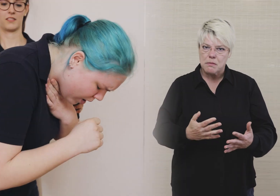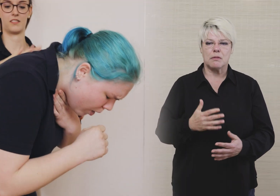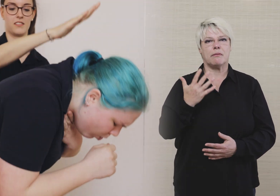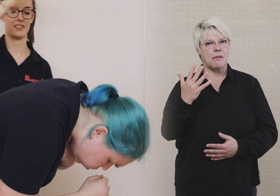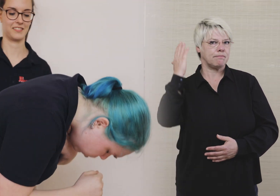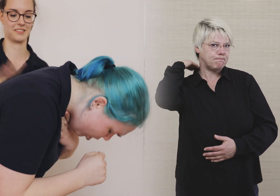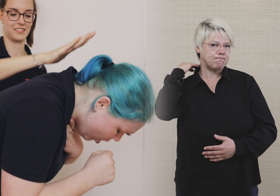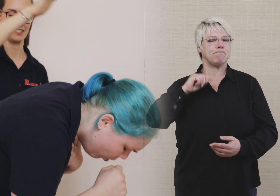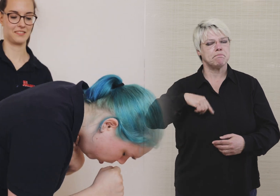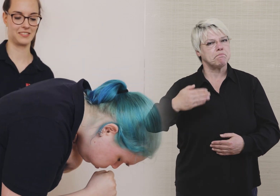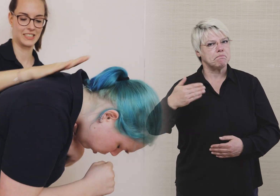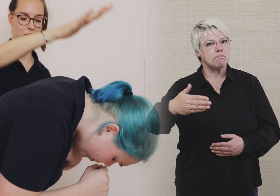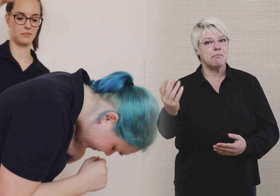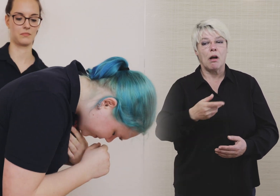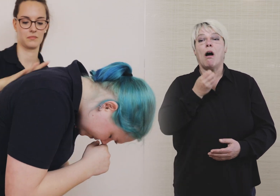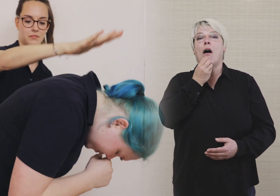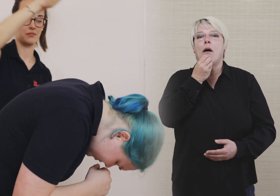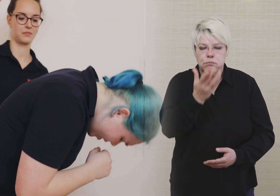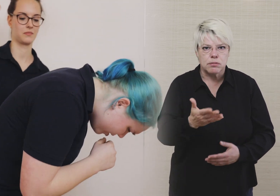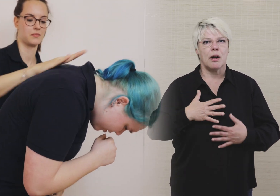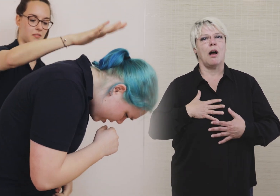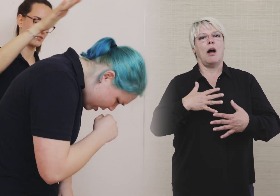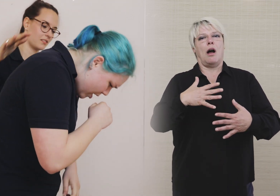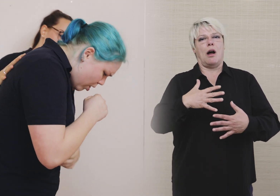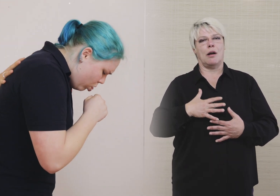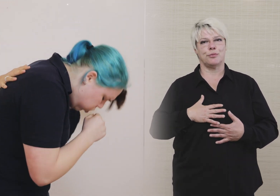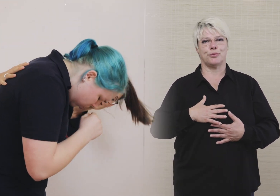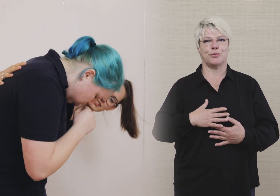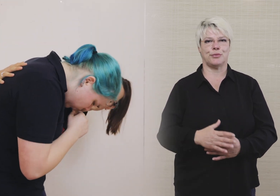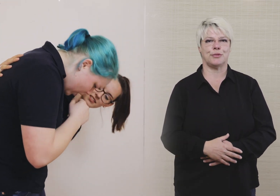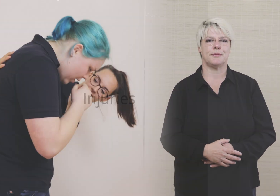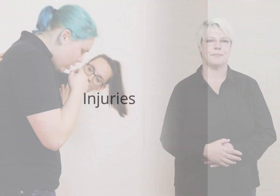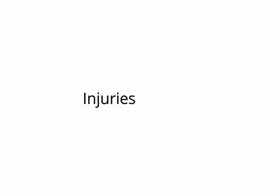Then give 5 hits on the back again. Repeat until the person can breathe.